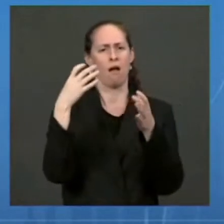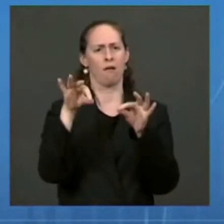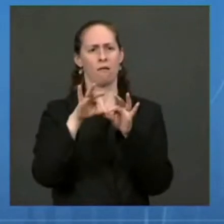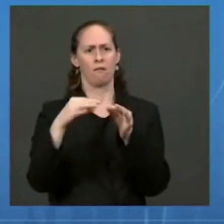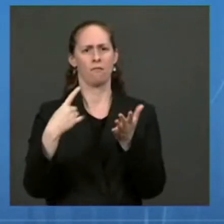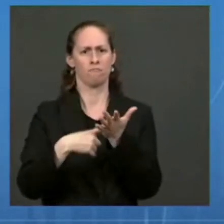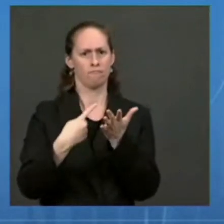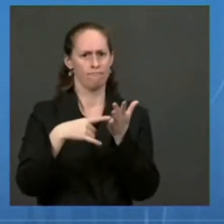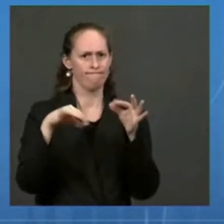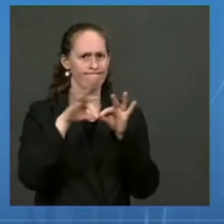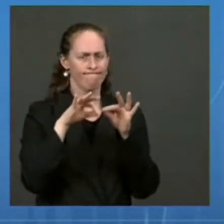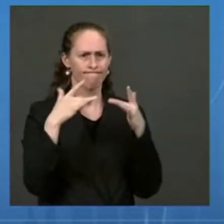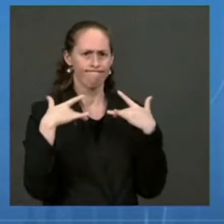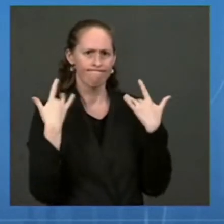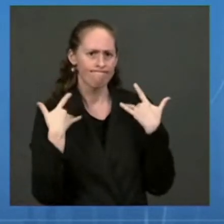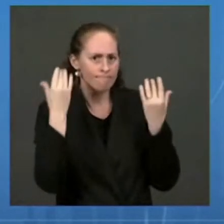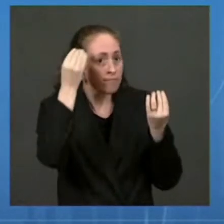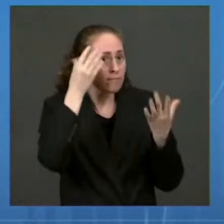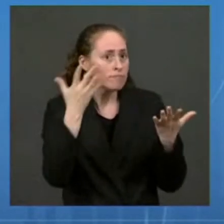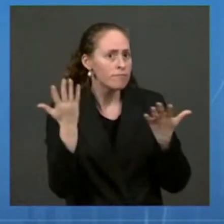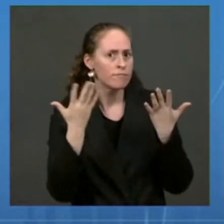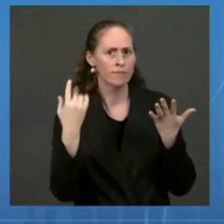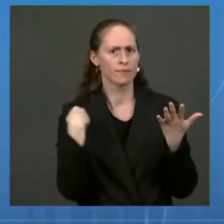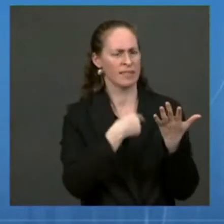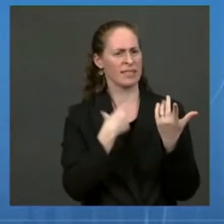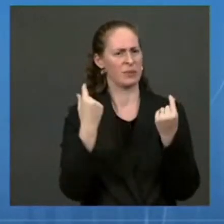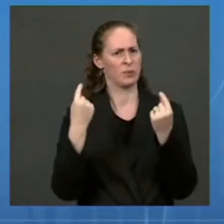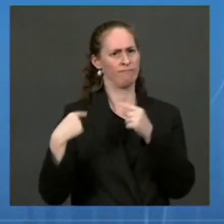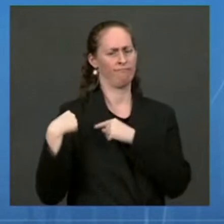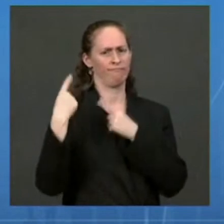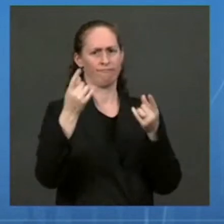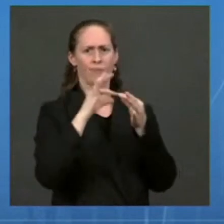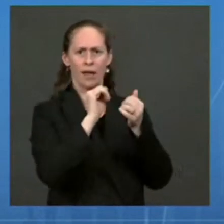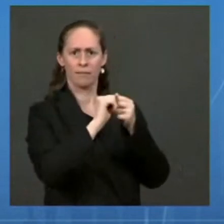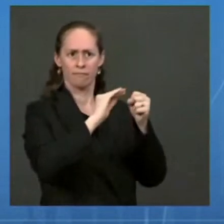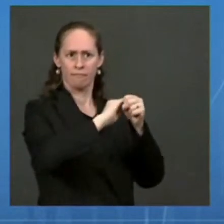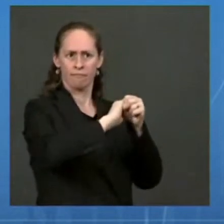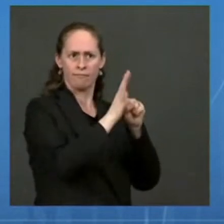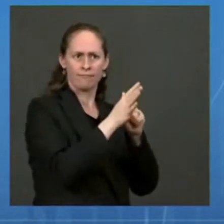BEFORE I TURN TO THE DOCTORS I